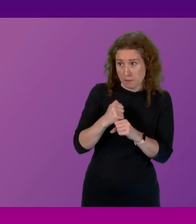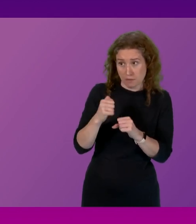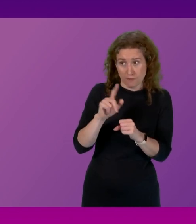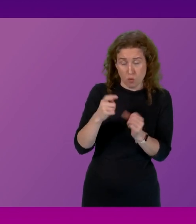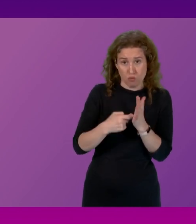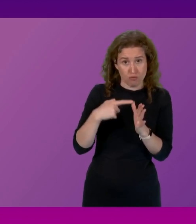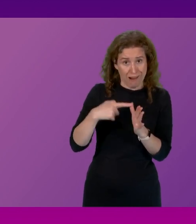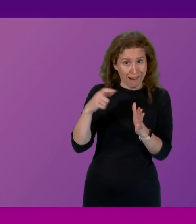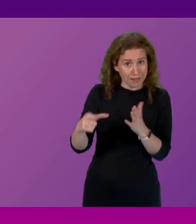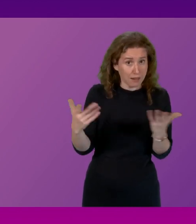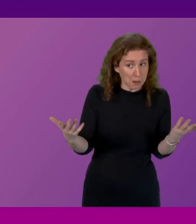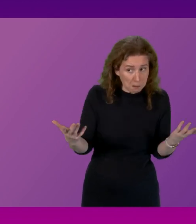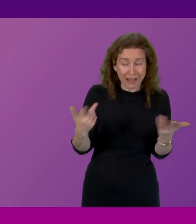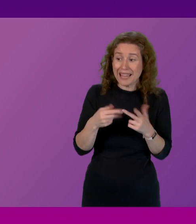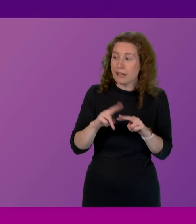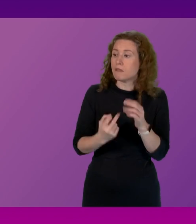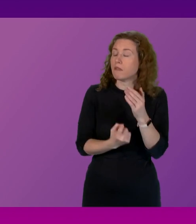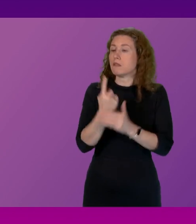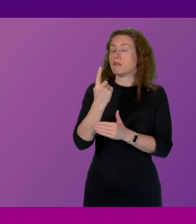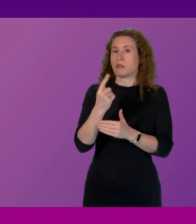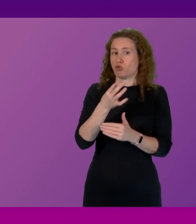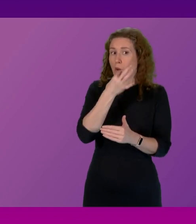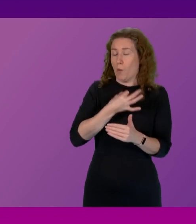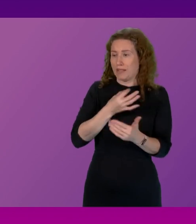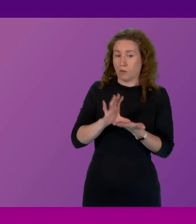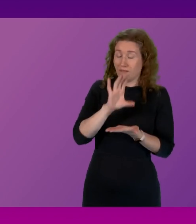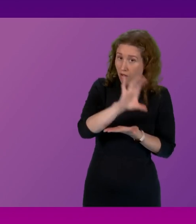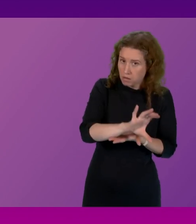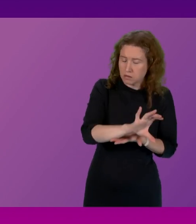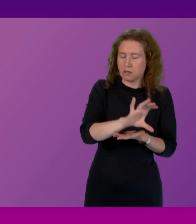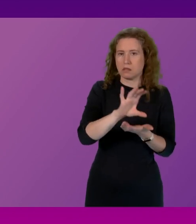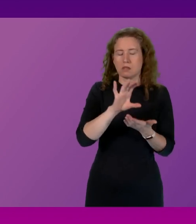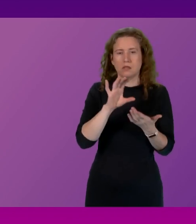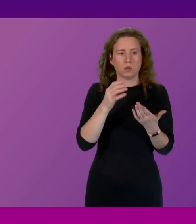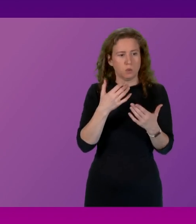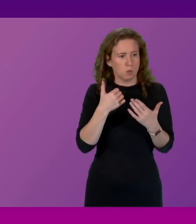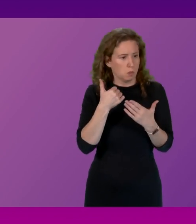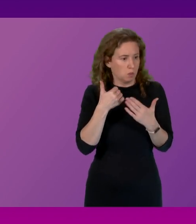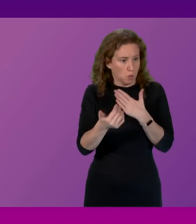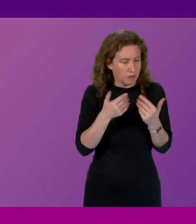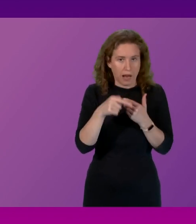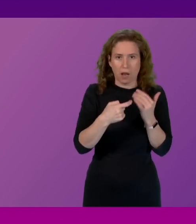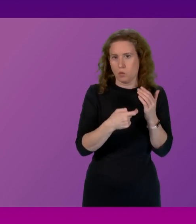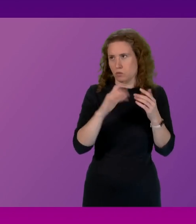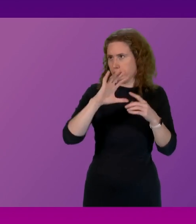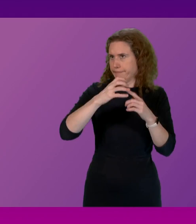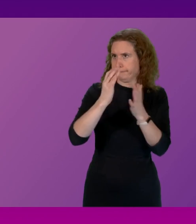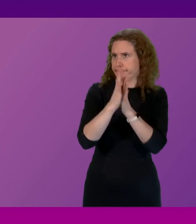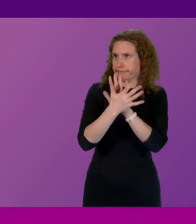Of course, if there are additional requests for funding from local authorities to deal